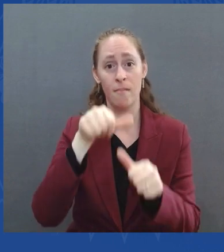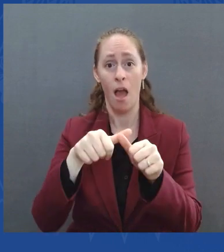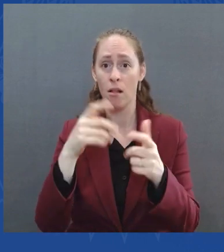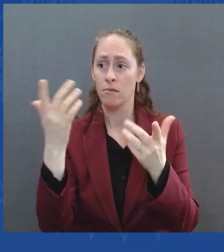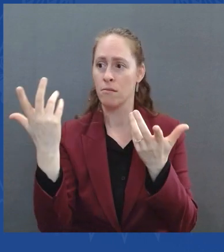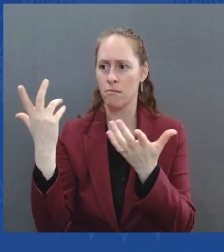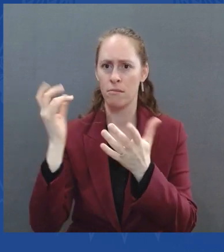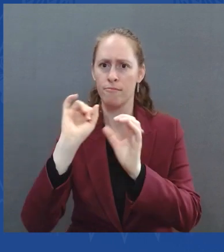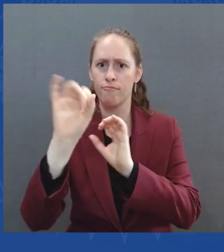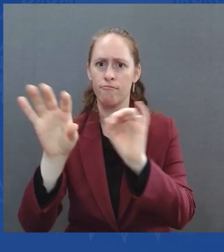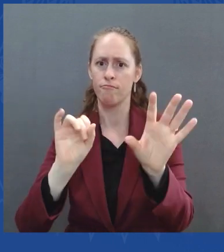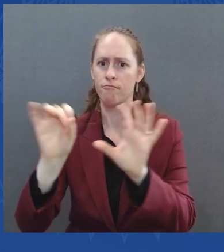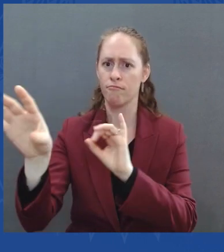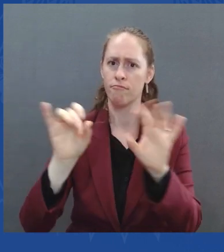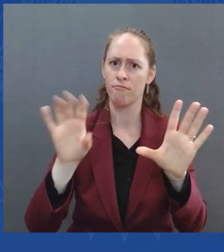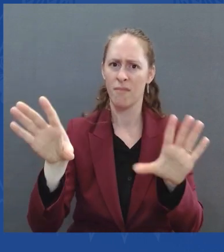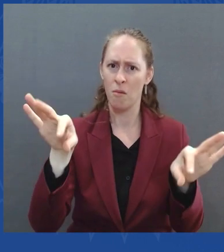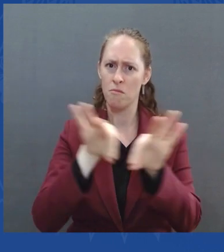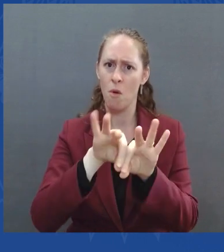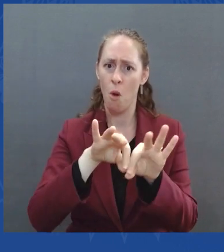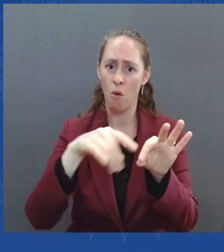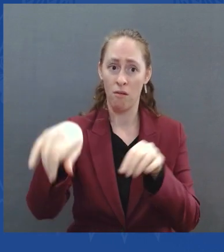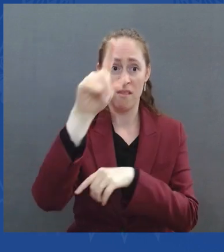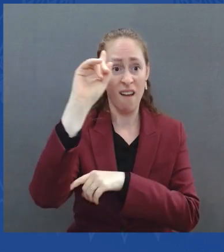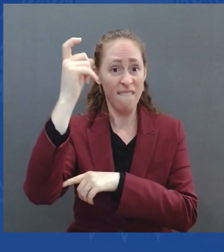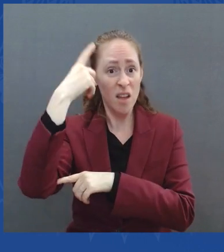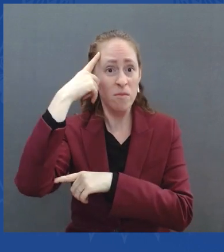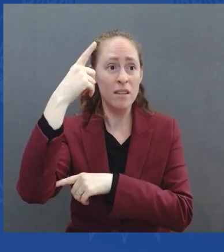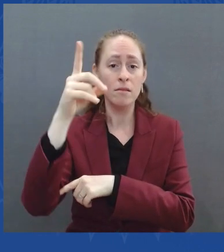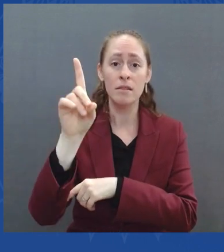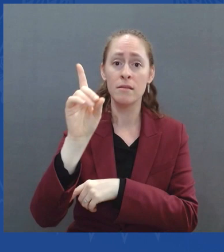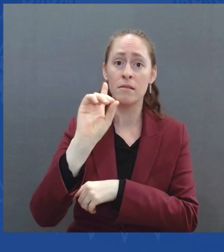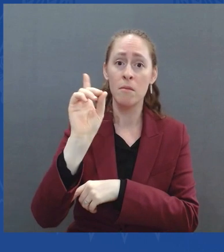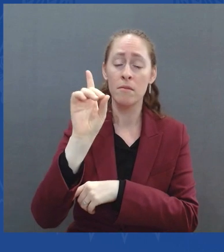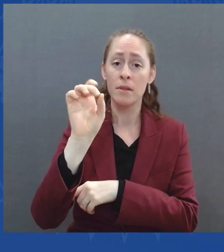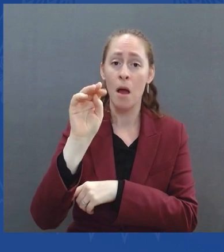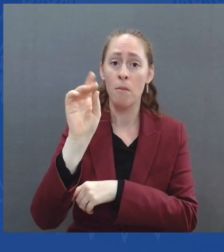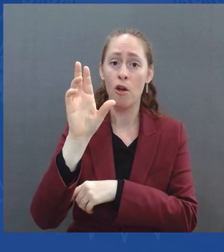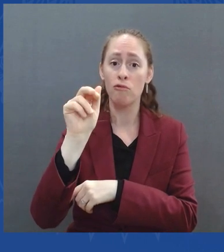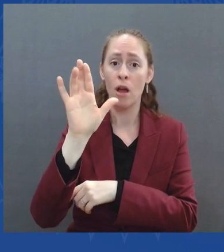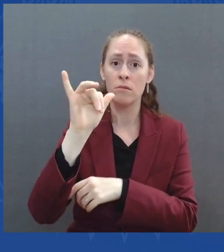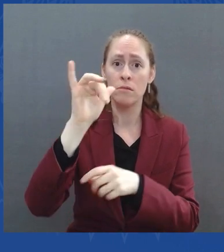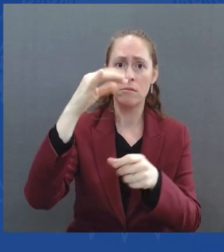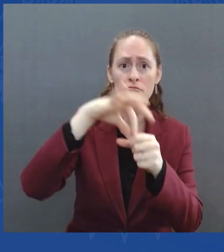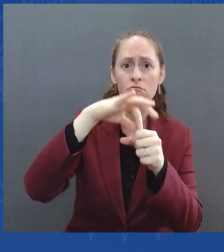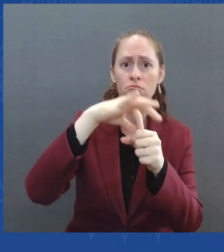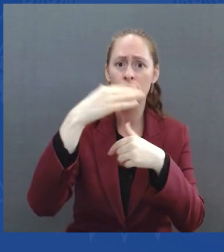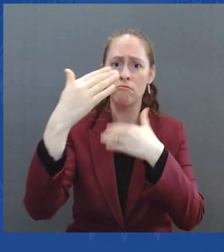We know there is more to do to secure our long term viability. But today is a huge step forward.